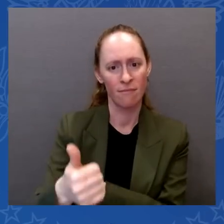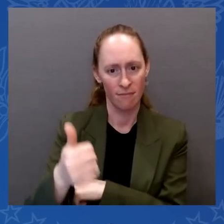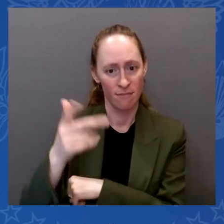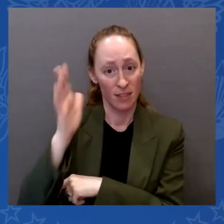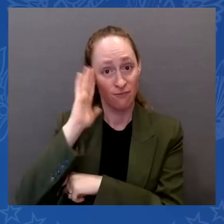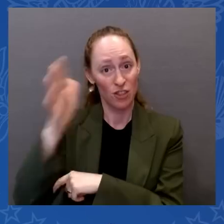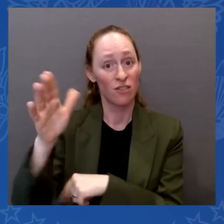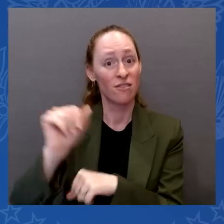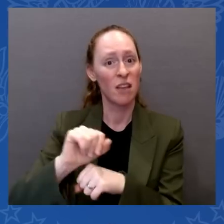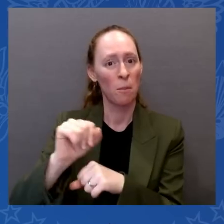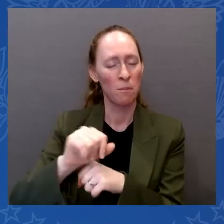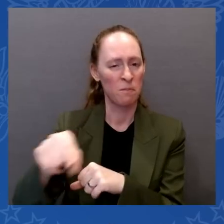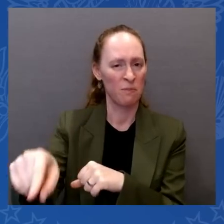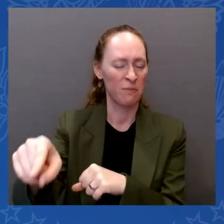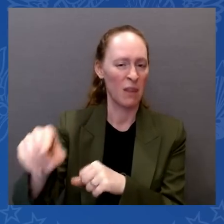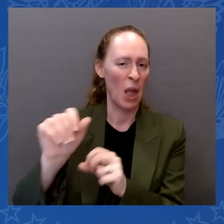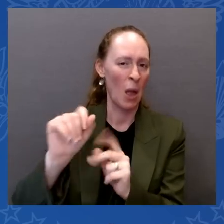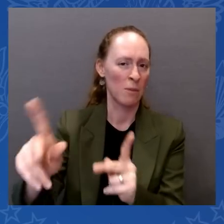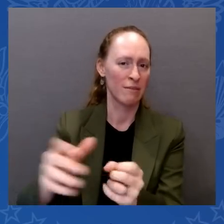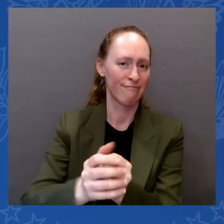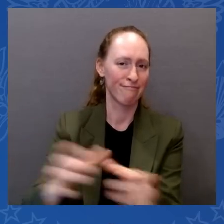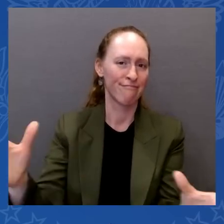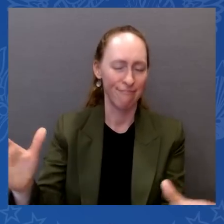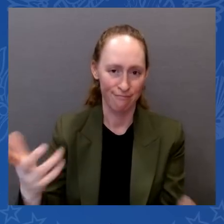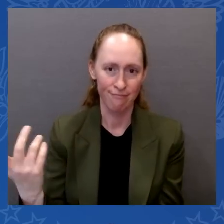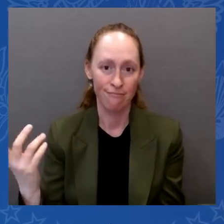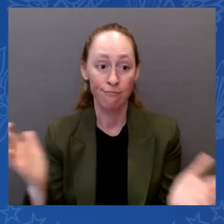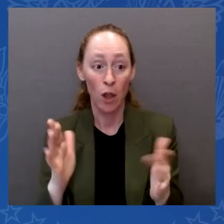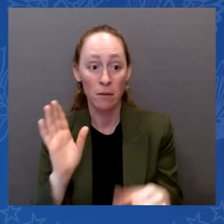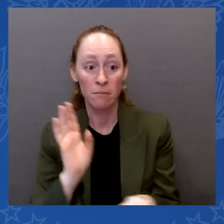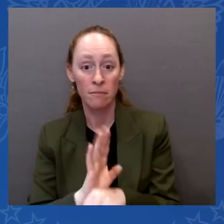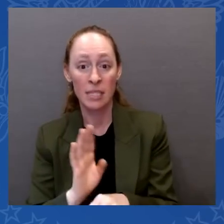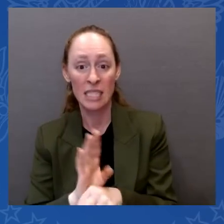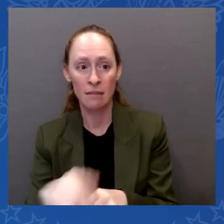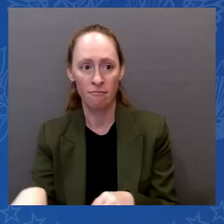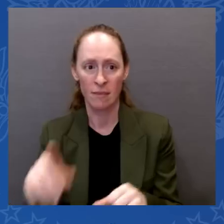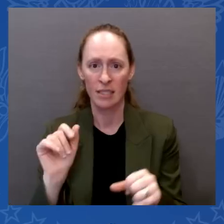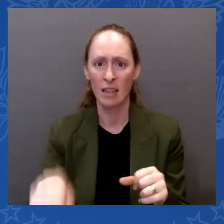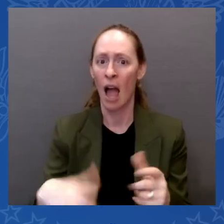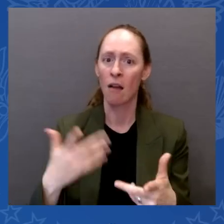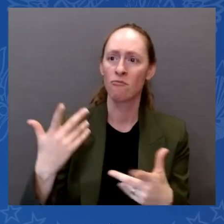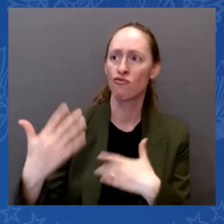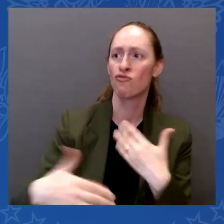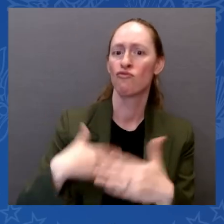to a clean energy economy -- something we owe our children and our grandchildren beyond measure.